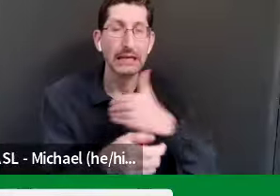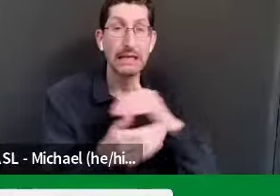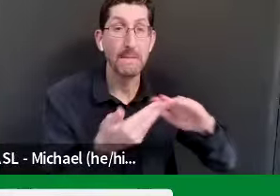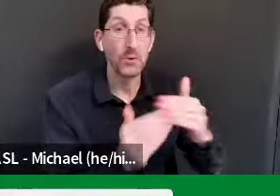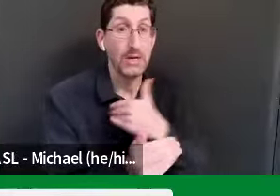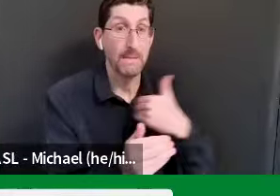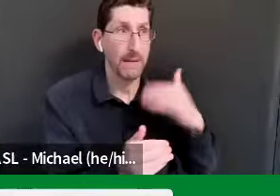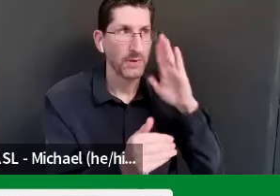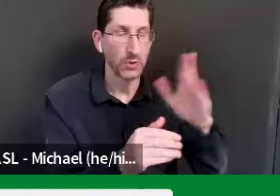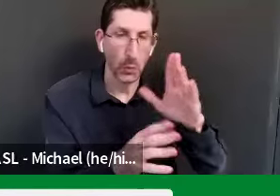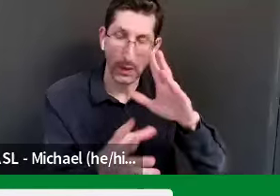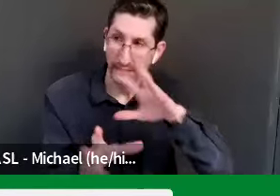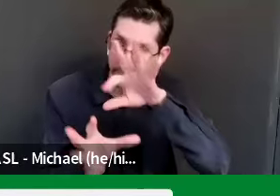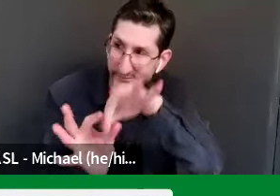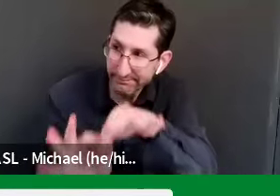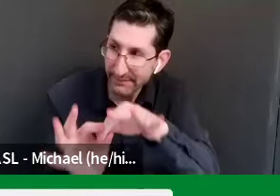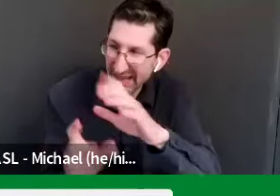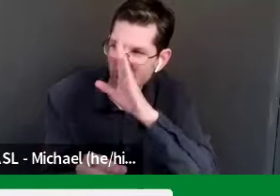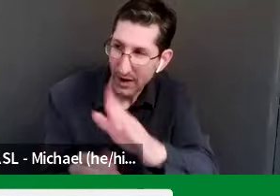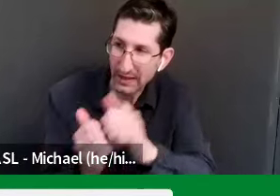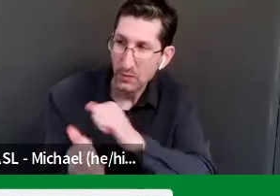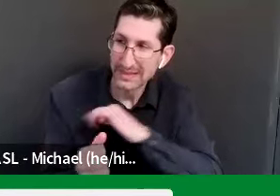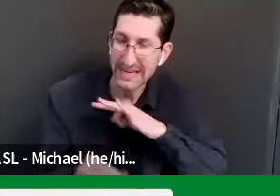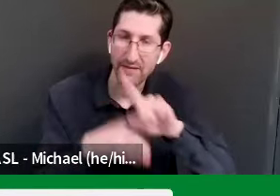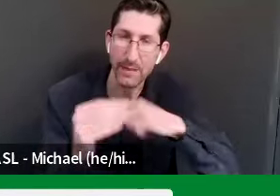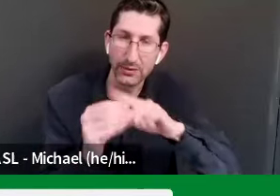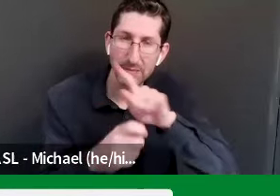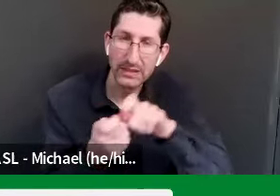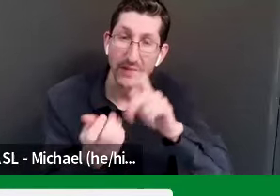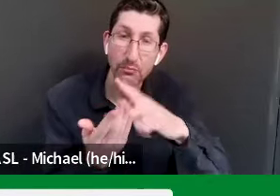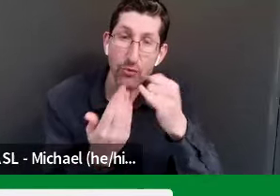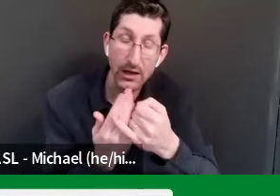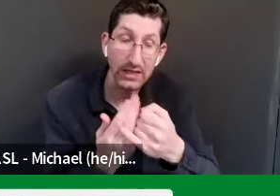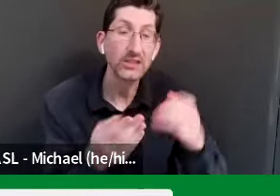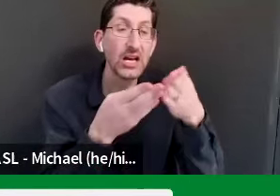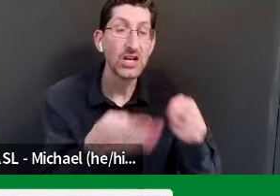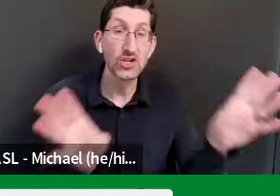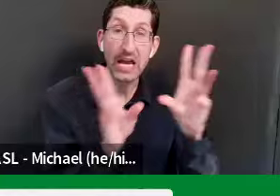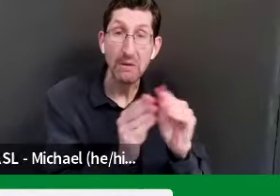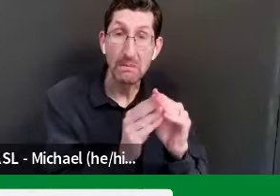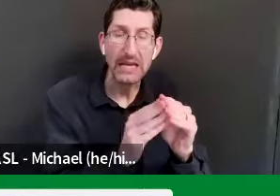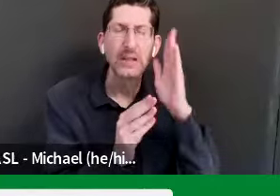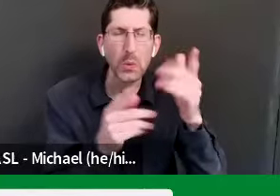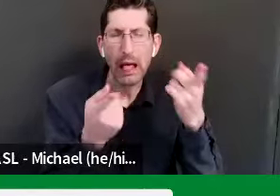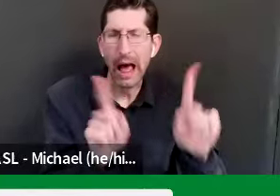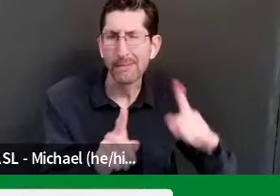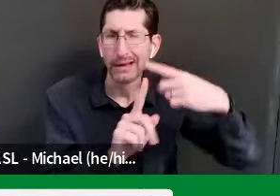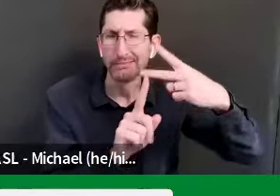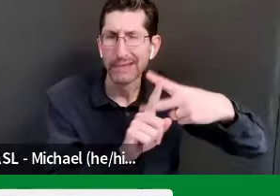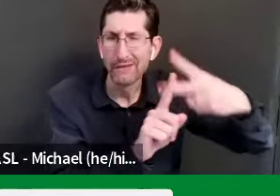DISCUSSIONS AND COLLABORATION TAKE PLACE, ALLOWING COMMUNITY MEMBERS TO ENGAGE DIRECTLY WITH STAFF ON SPECIFIC PROJECTS.